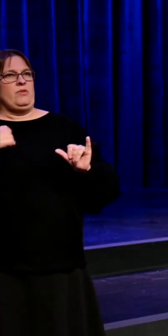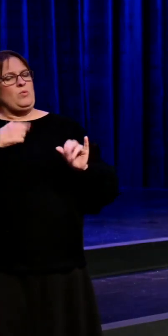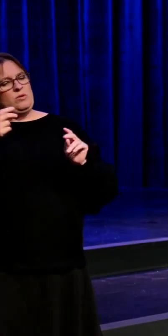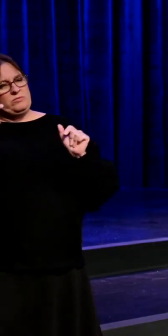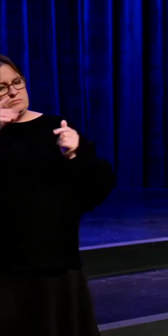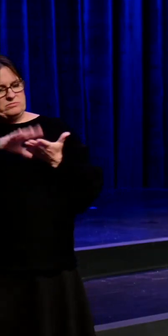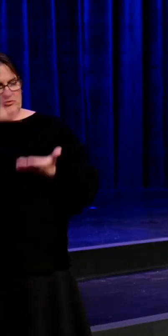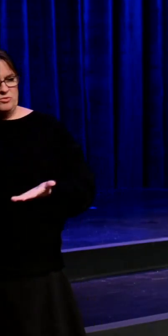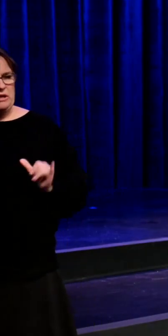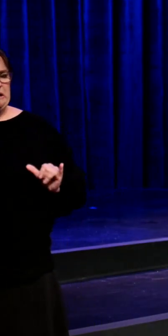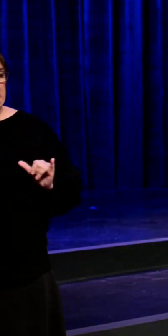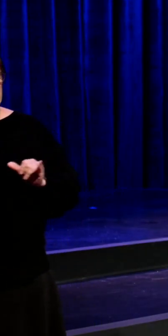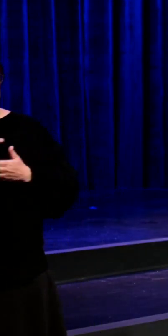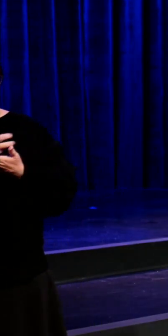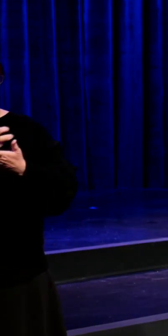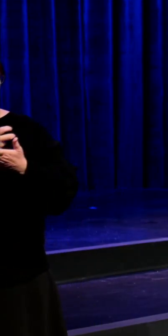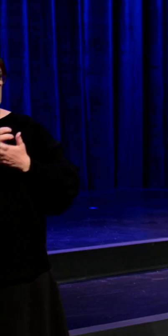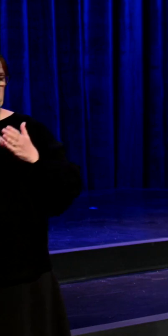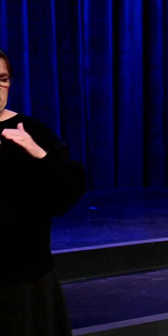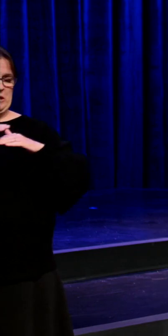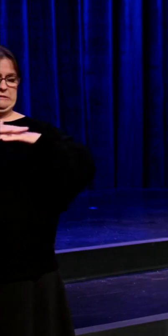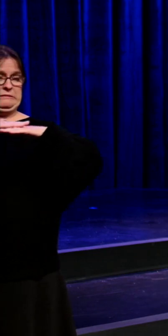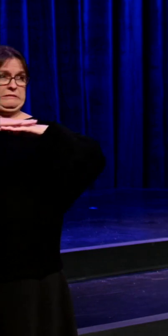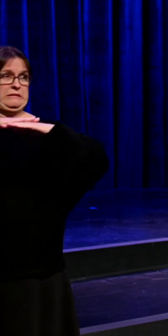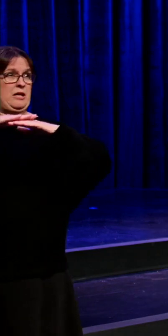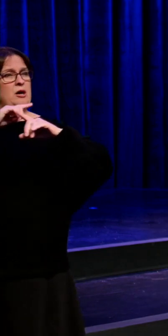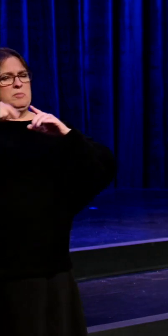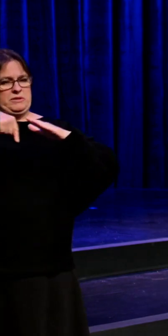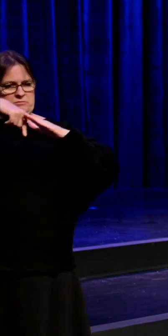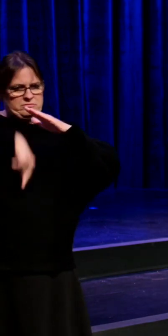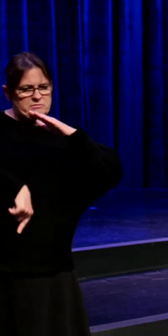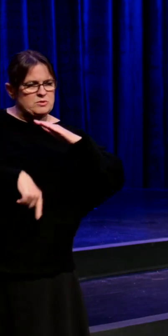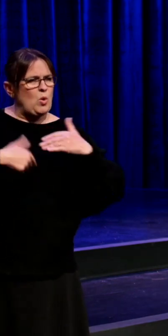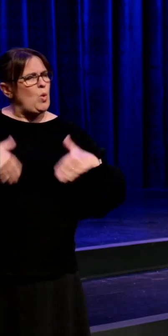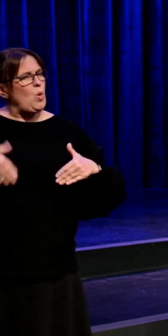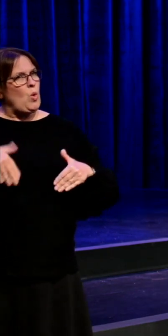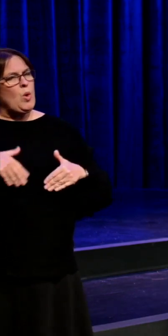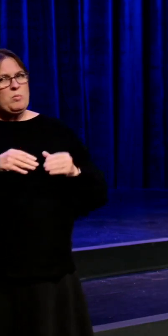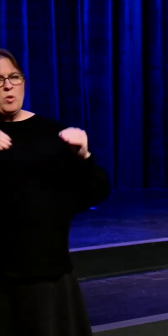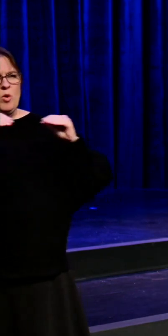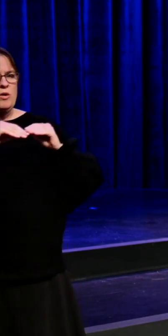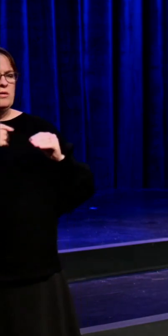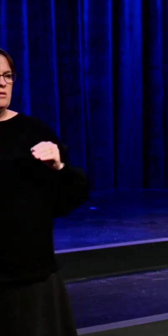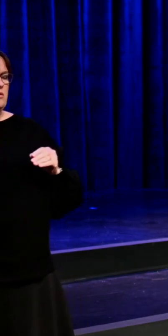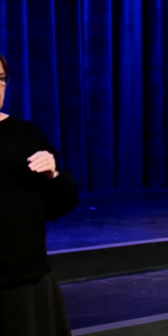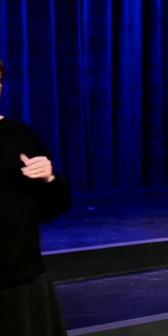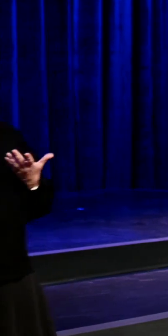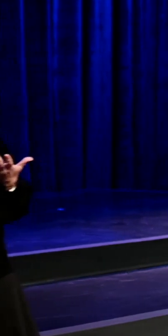that what lies beneath the surface is much greater. We found ourselves driving from Connecticut to